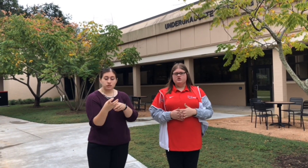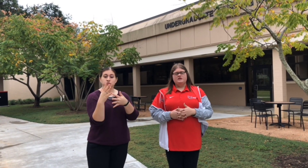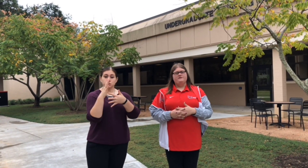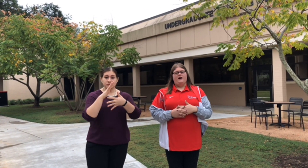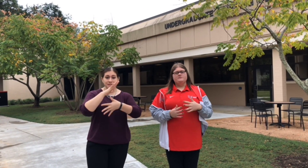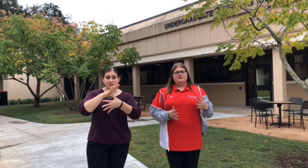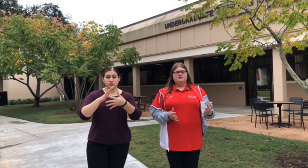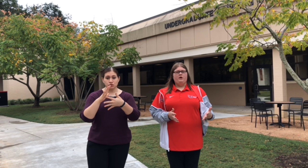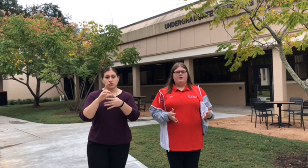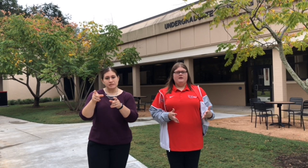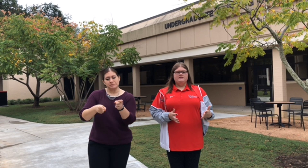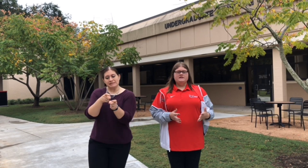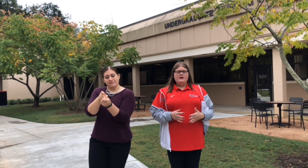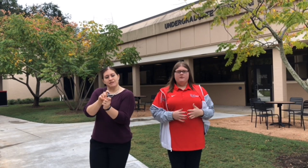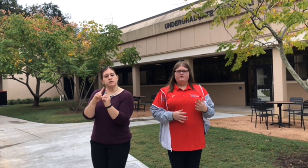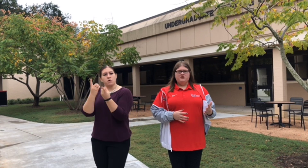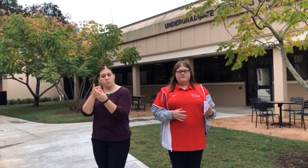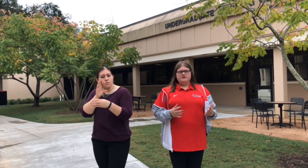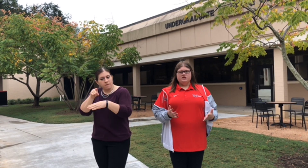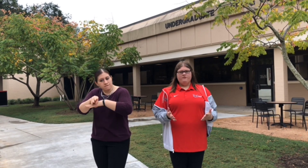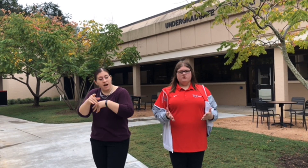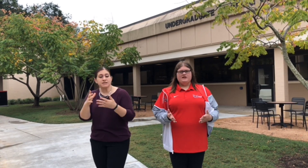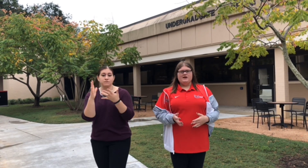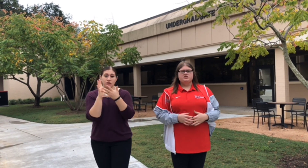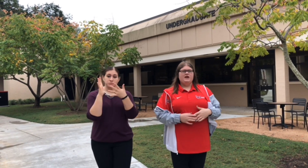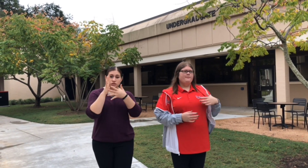are advised by the department's but freshmen and sophomores actually come